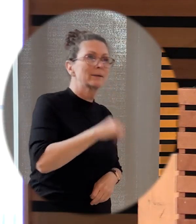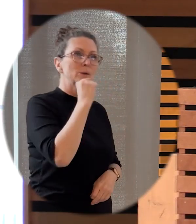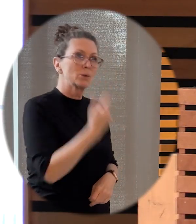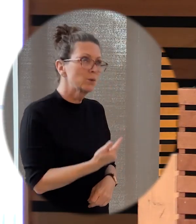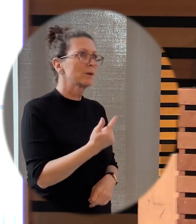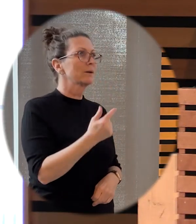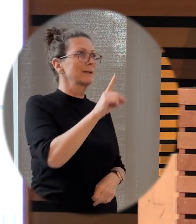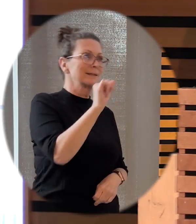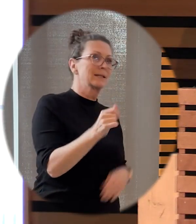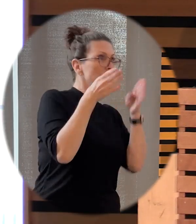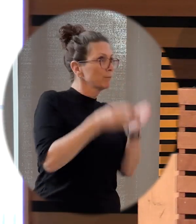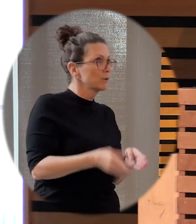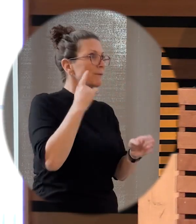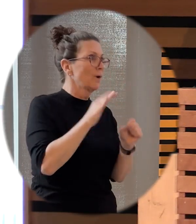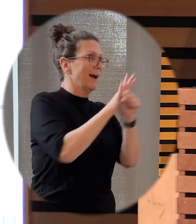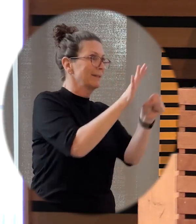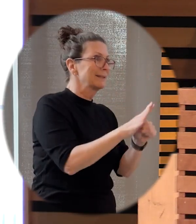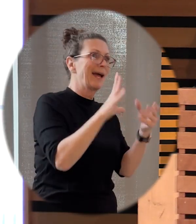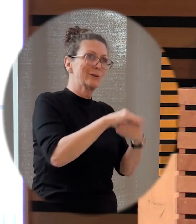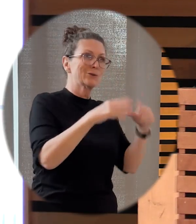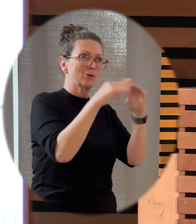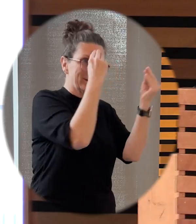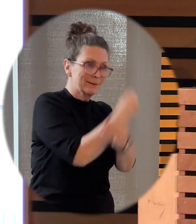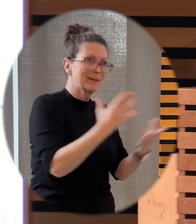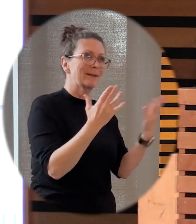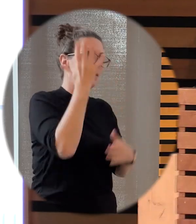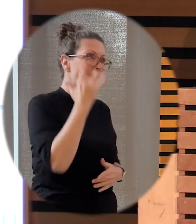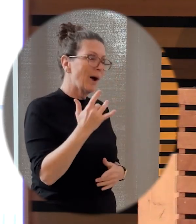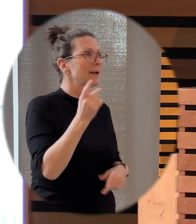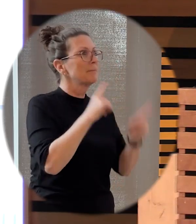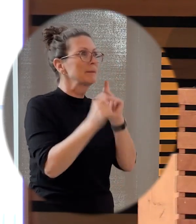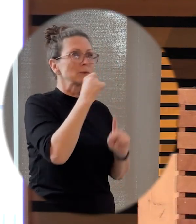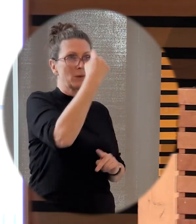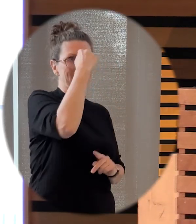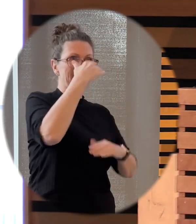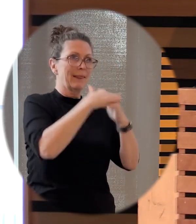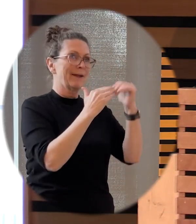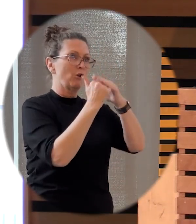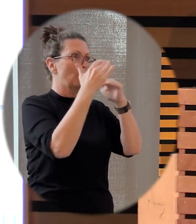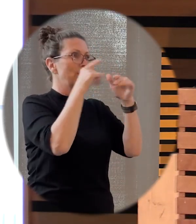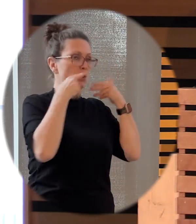disability advocacy work or storytelling because of the failure to consider intersectionality which